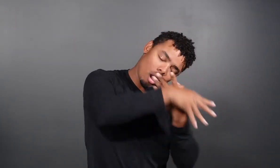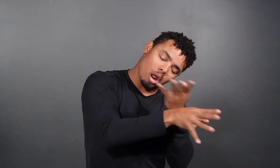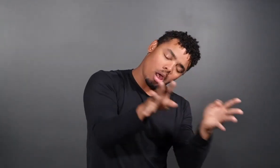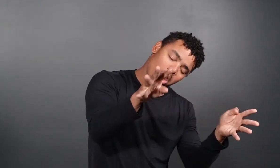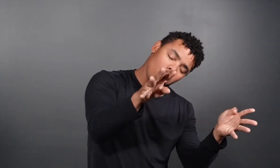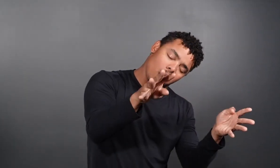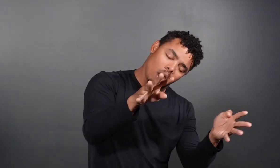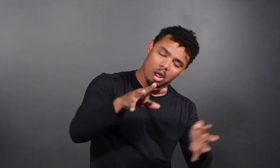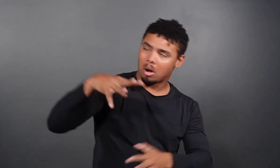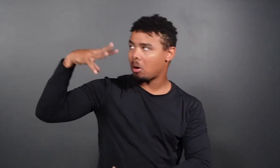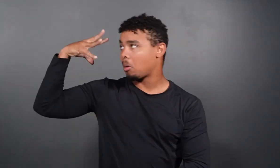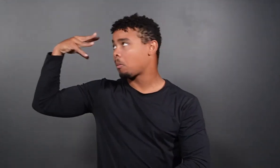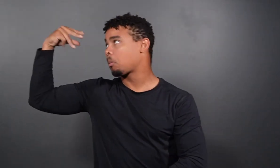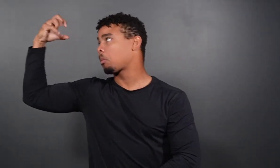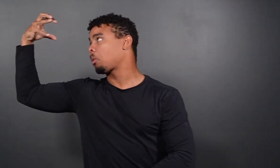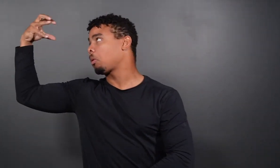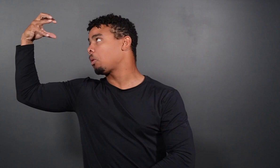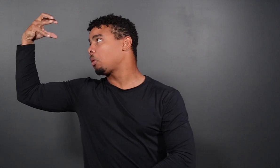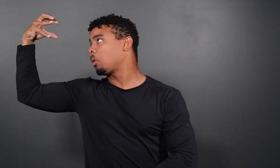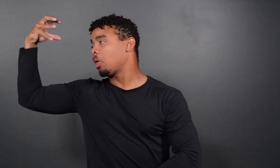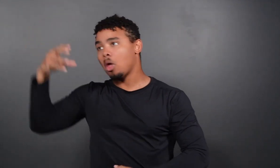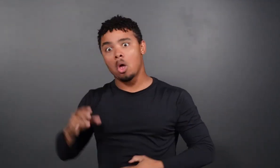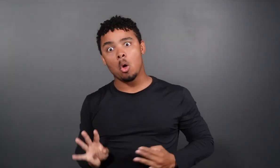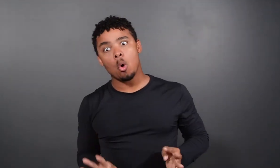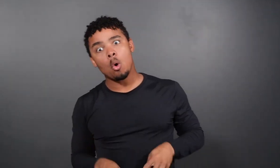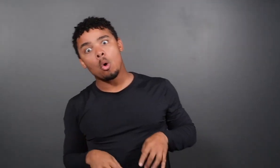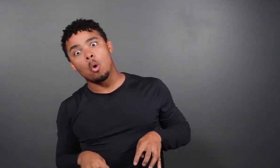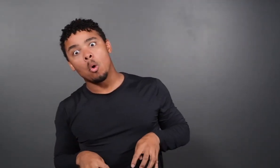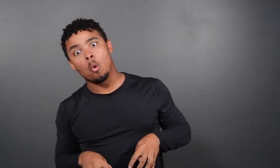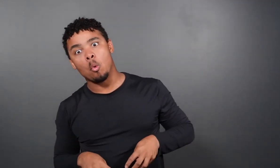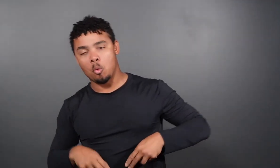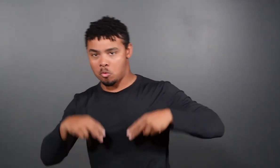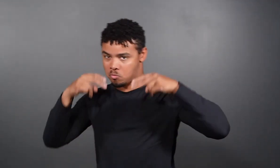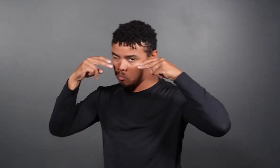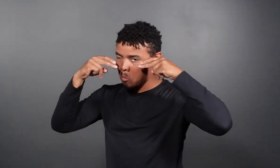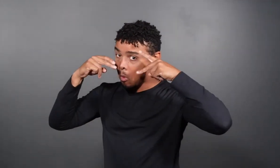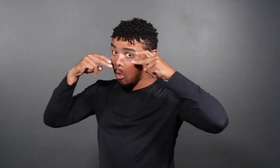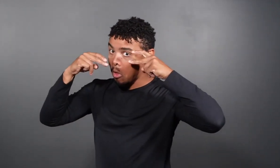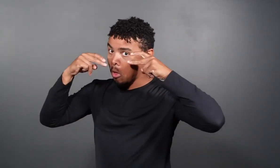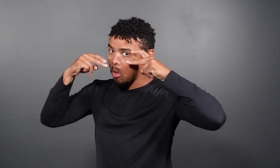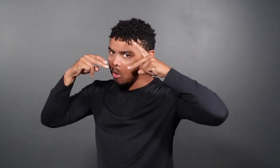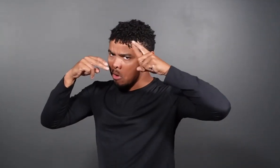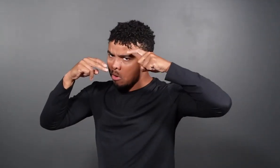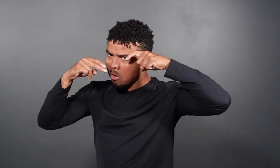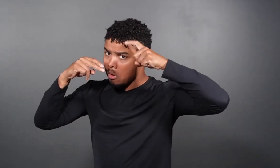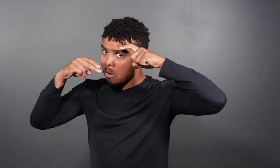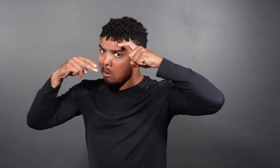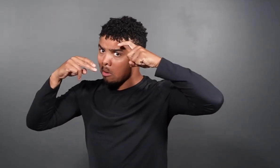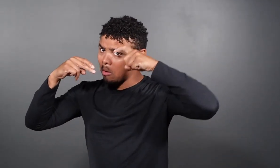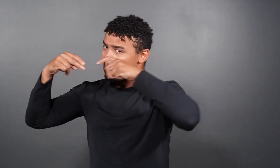then too the octopus the eye of Ra